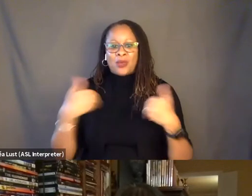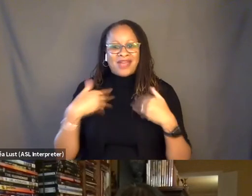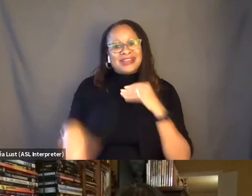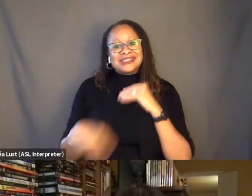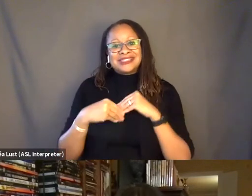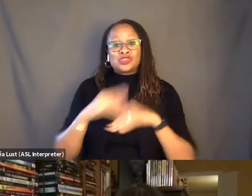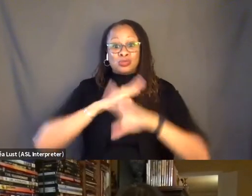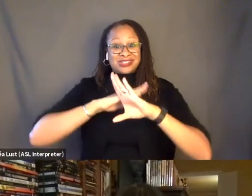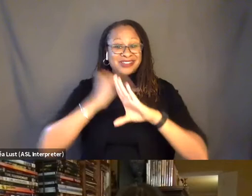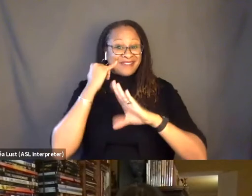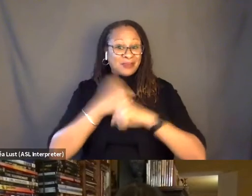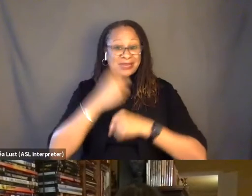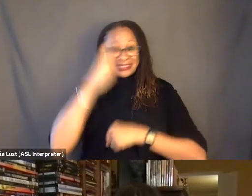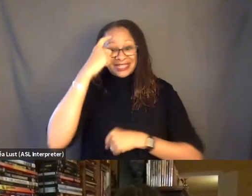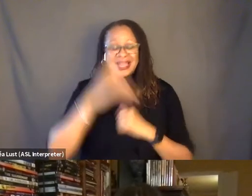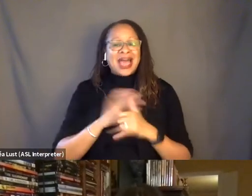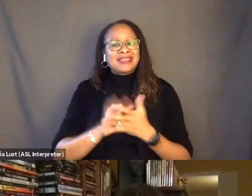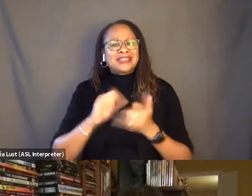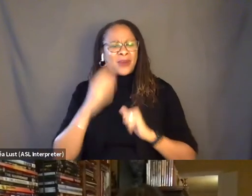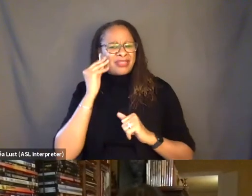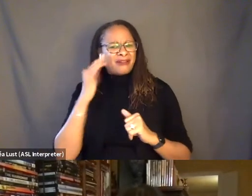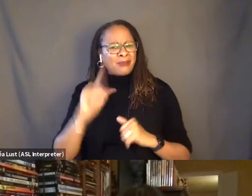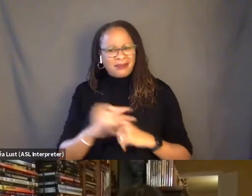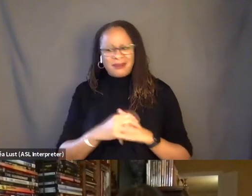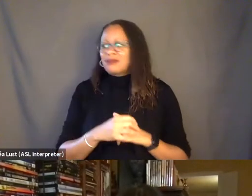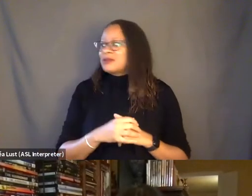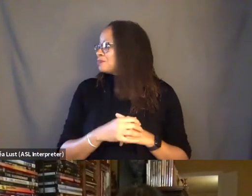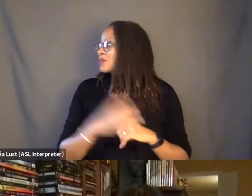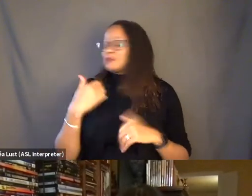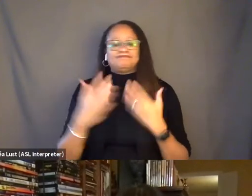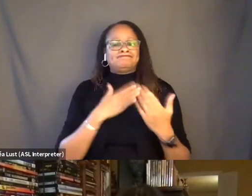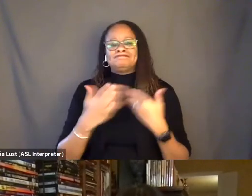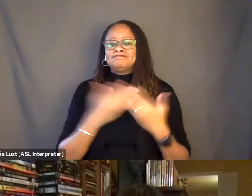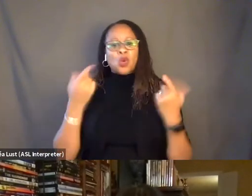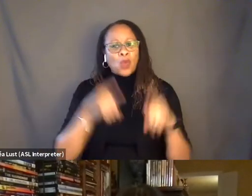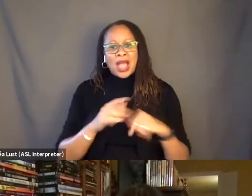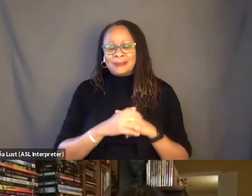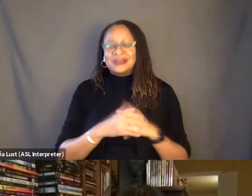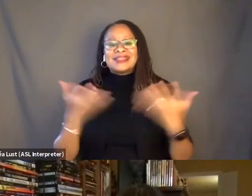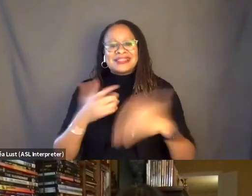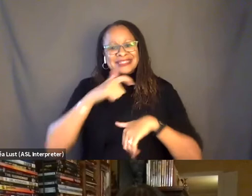if that makes sense. That's the way I was thinking about it. It was that, you know, regardless of what happens, this is a time to document.